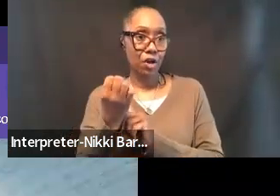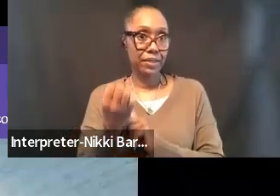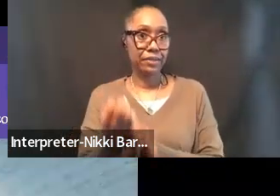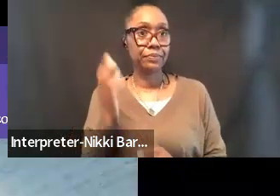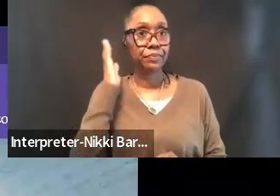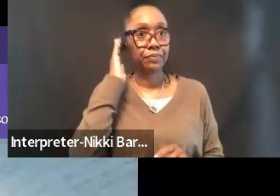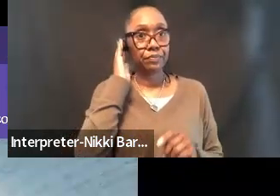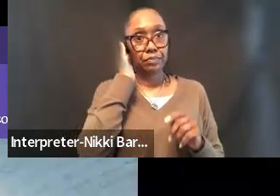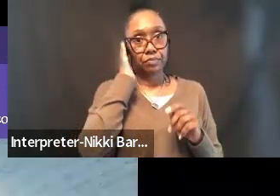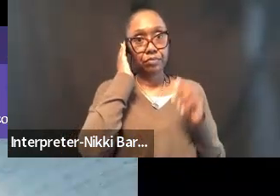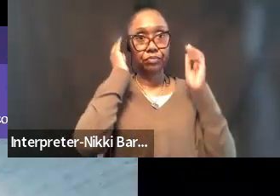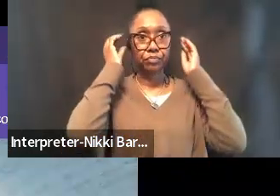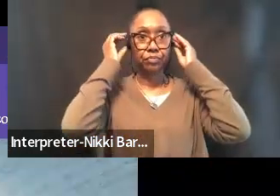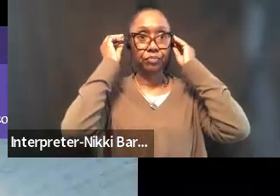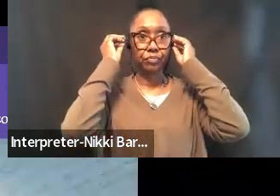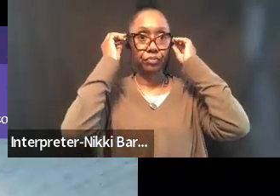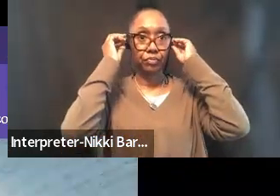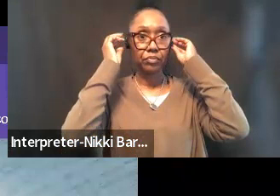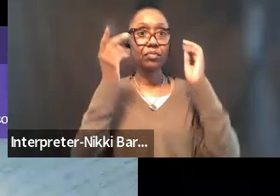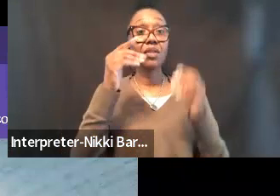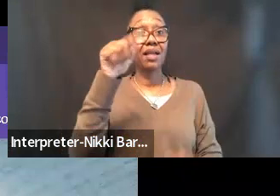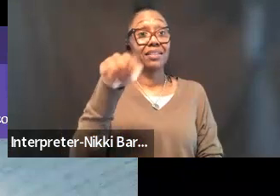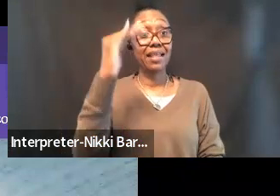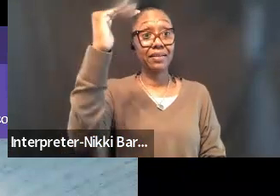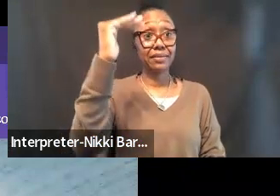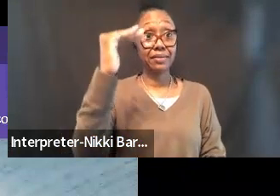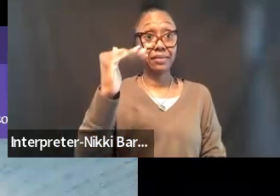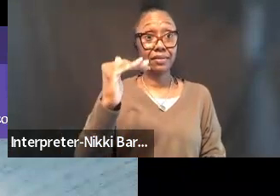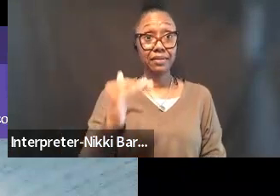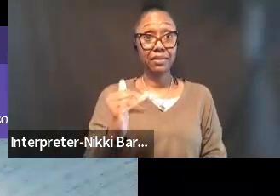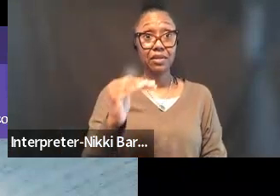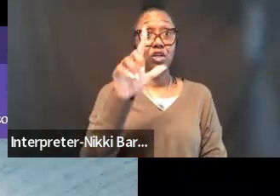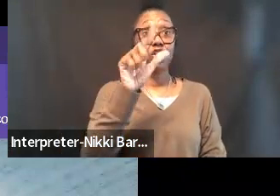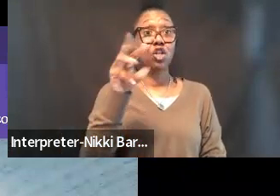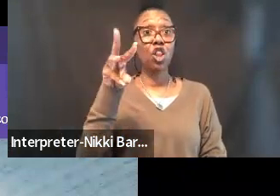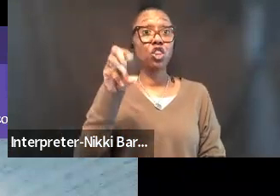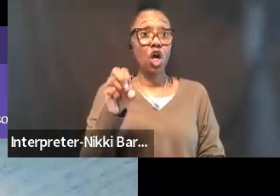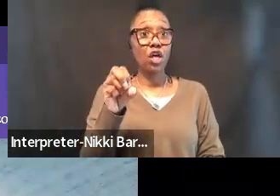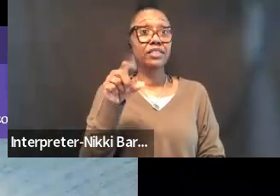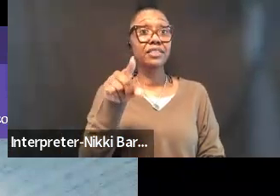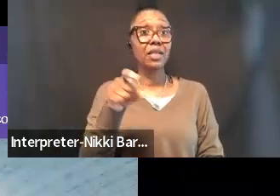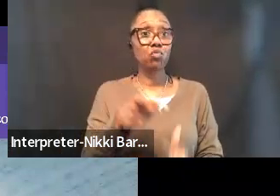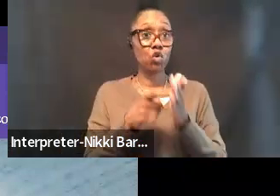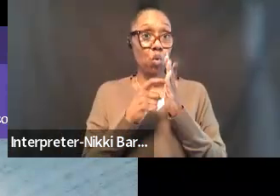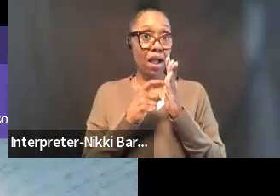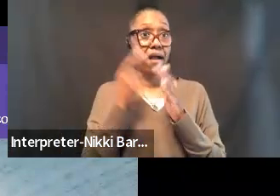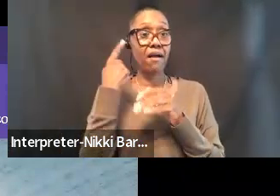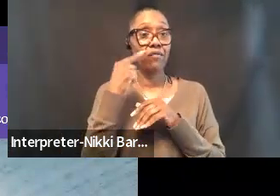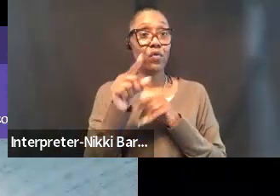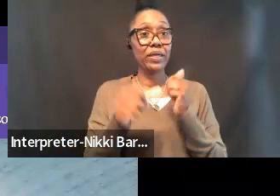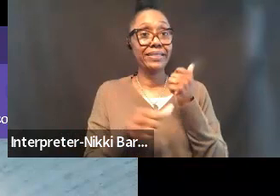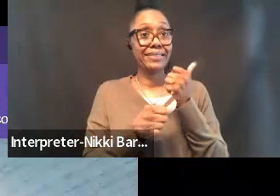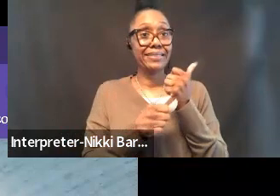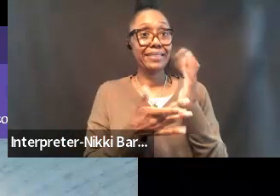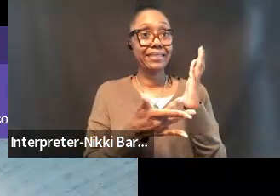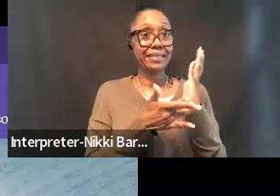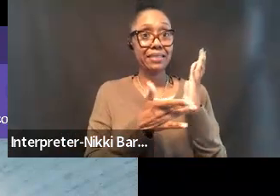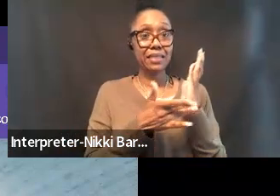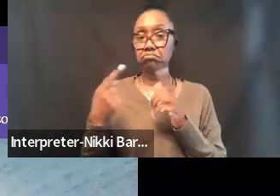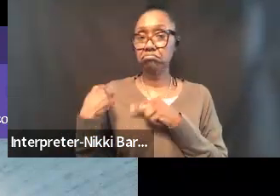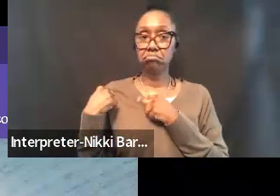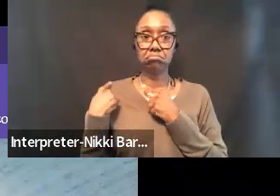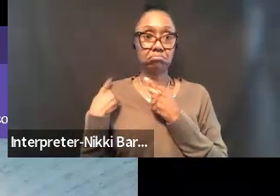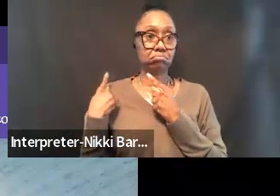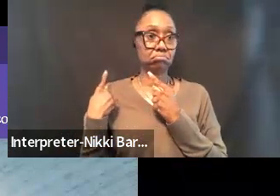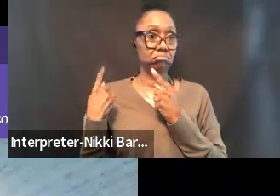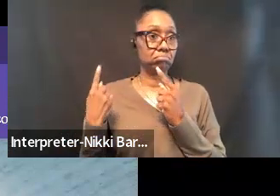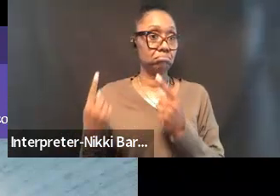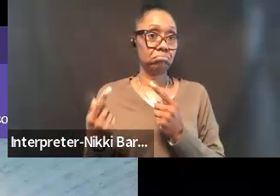Okay, so these are the laws that mandate. Assistive technology to be considered. And it's been around for a few years now.